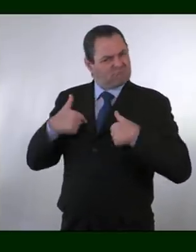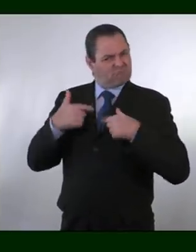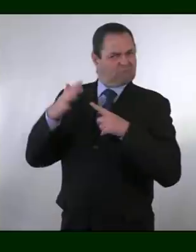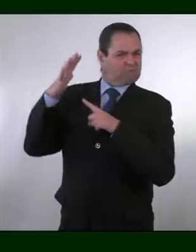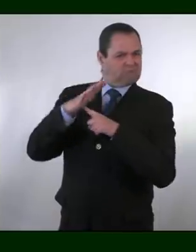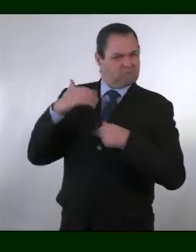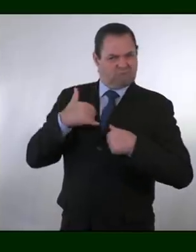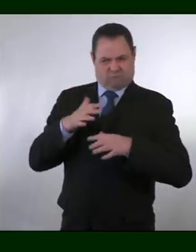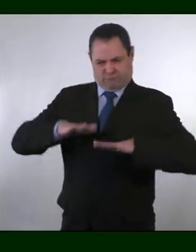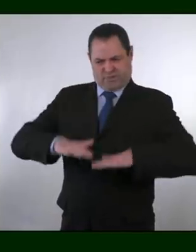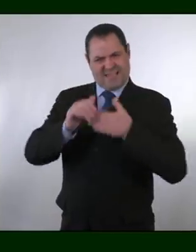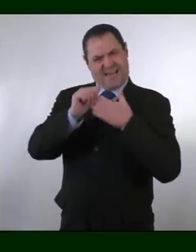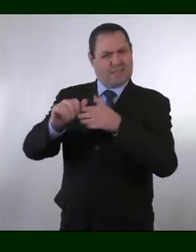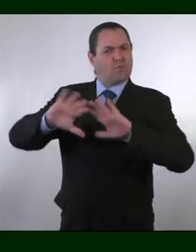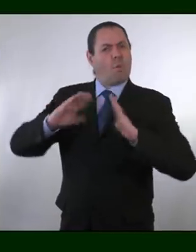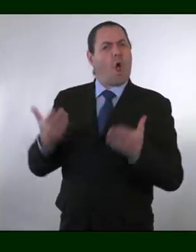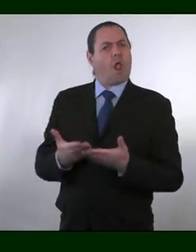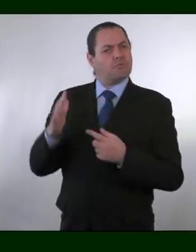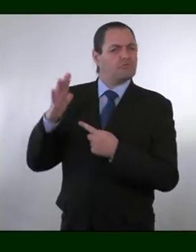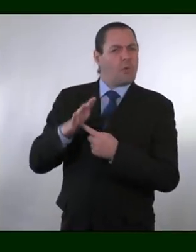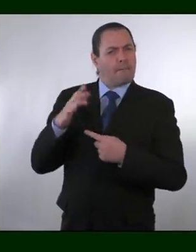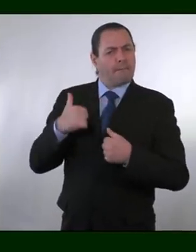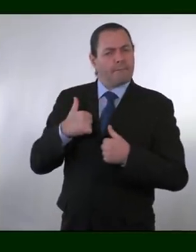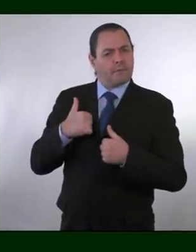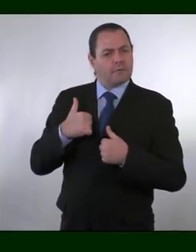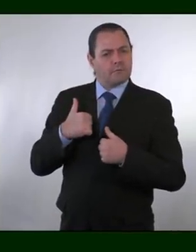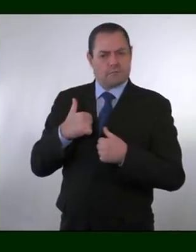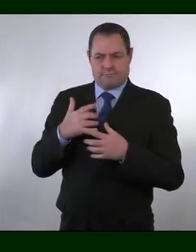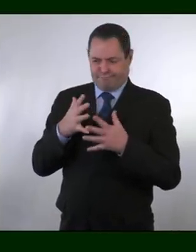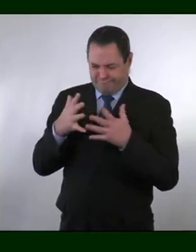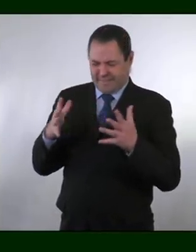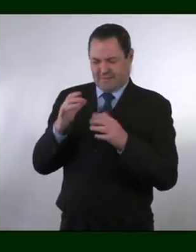that is leading the world in tackling one of the greatest problems that this planet faces.